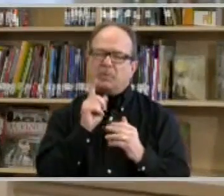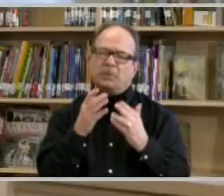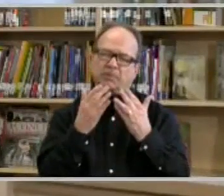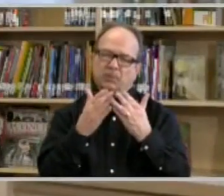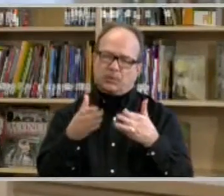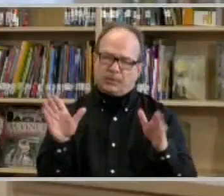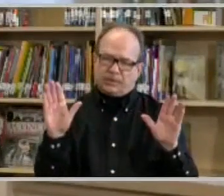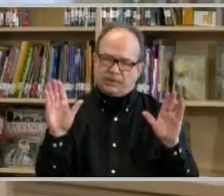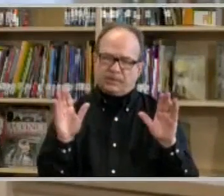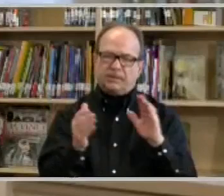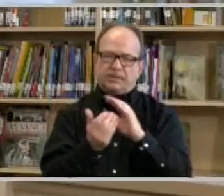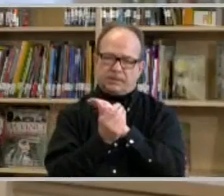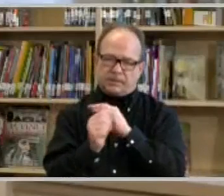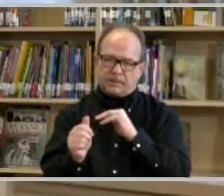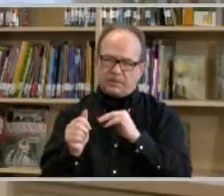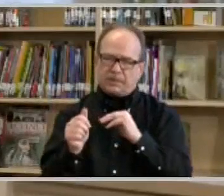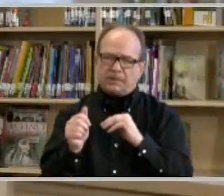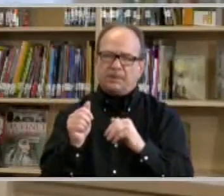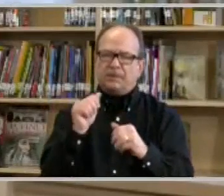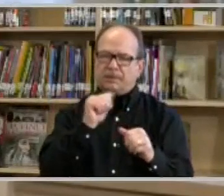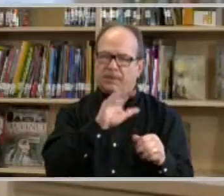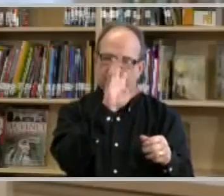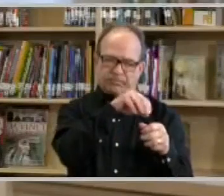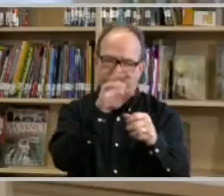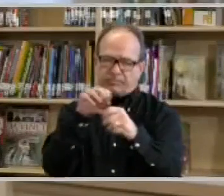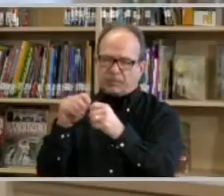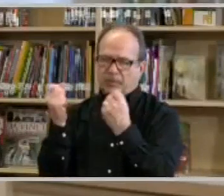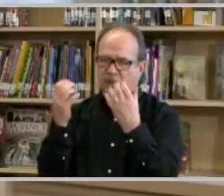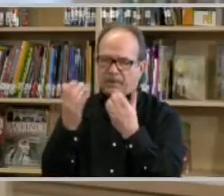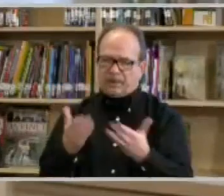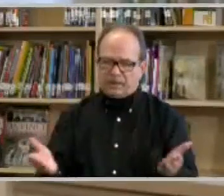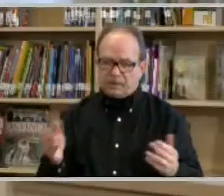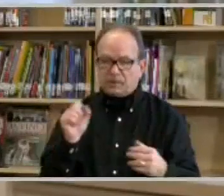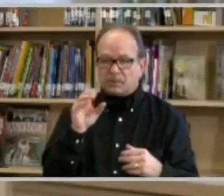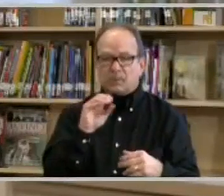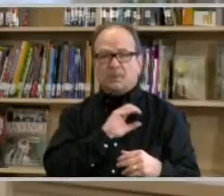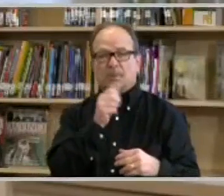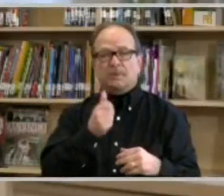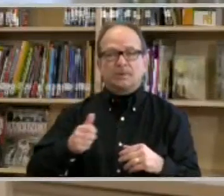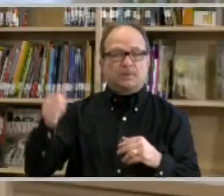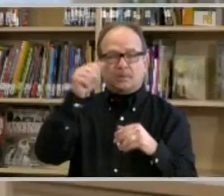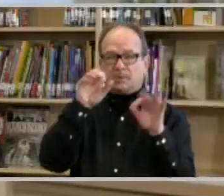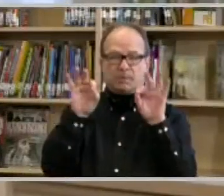HAS A BROAD SWEEP, AND THE